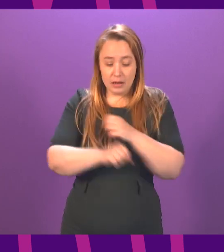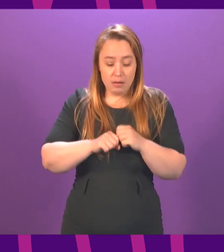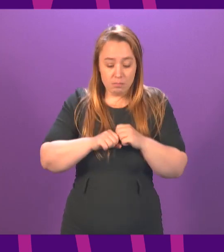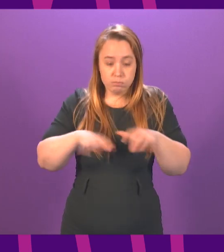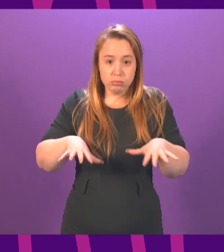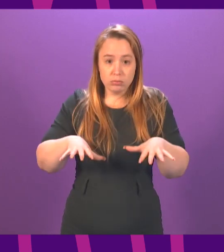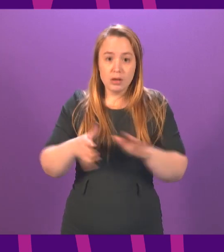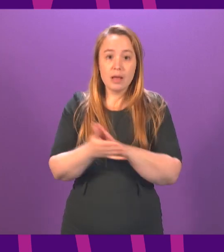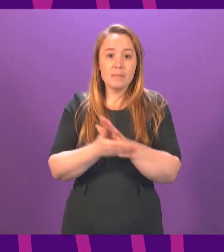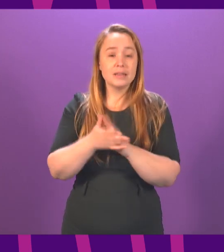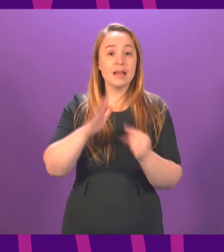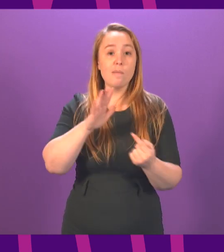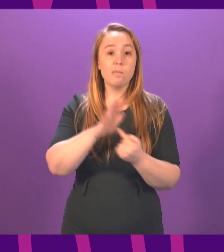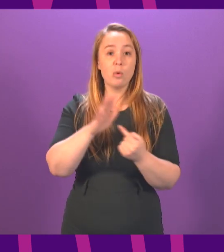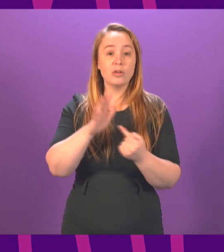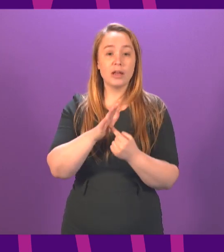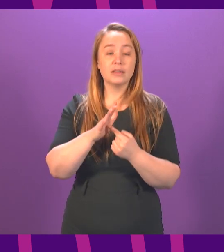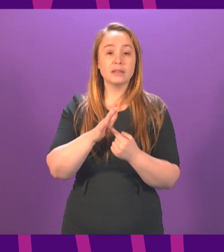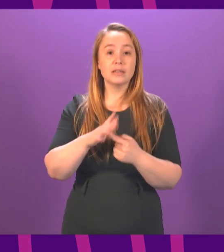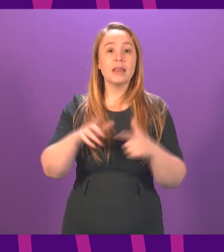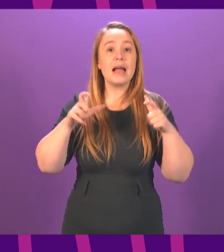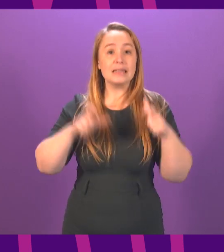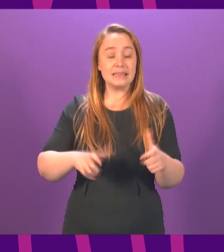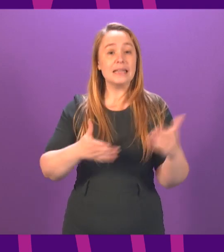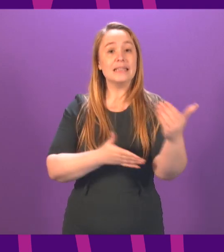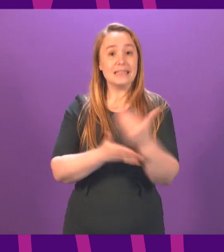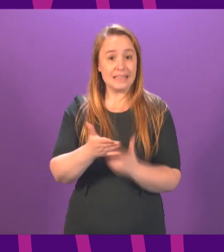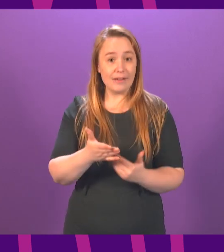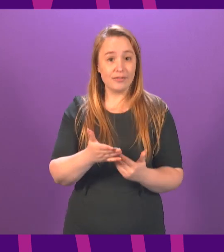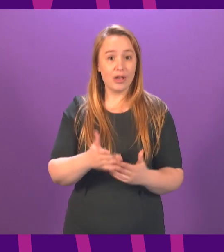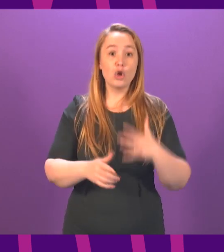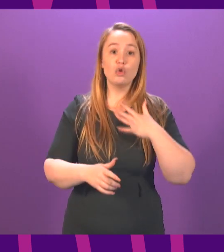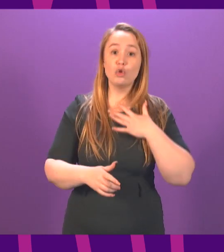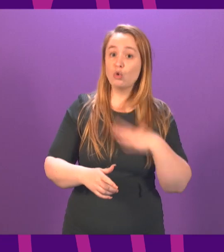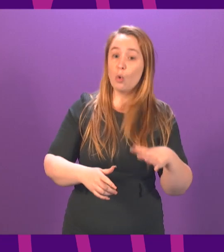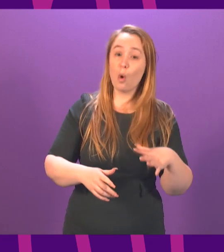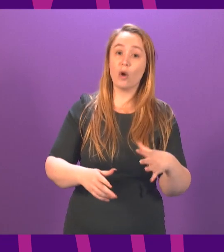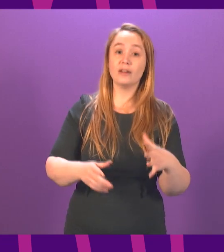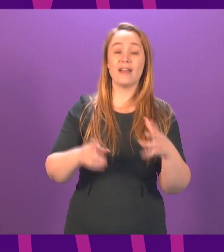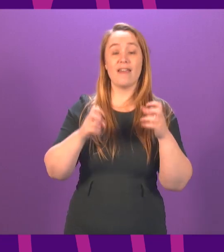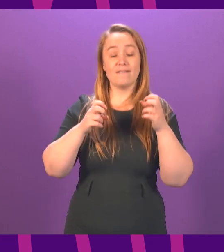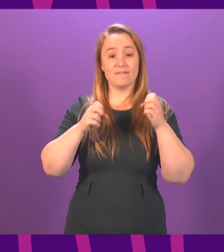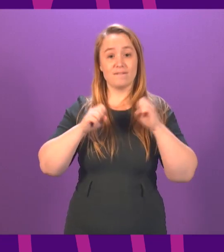more important that we minimise the risk of reimporting the virus, or possibly importing new,